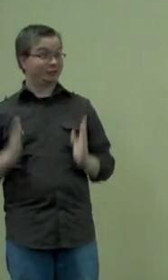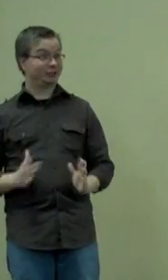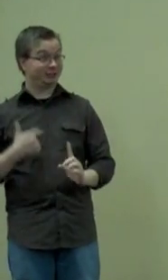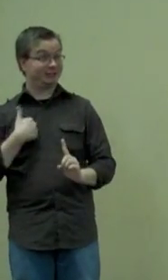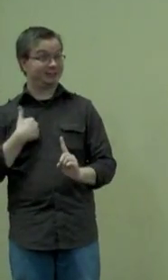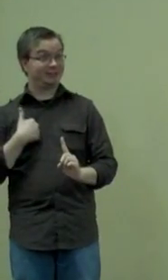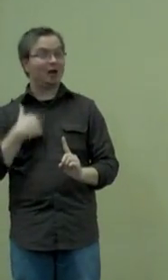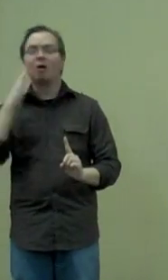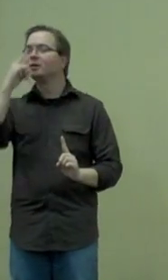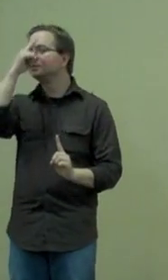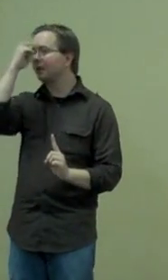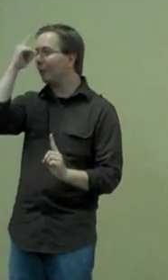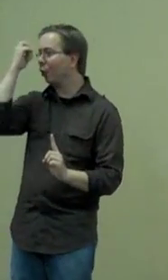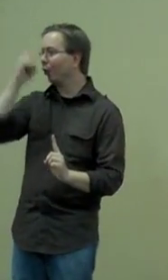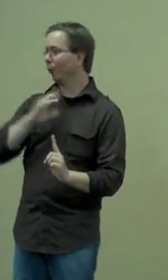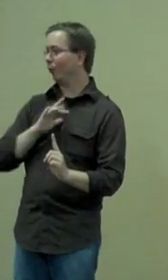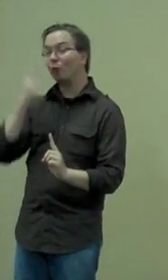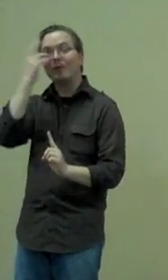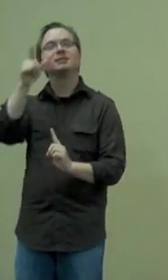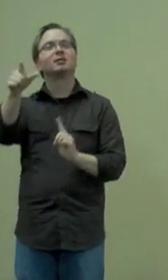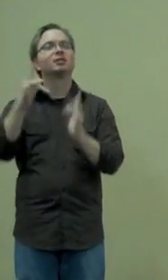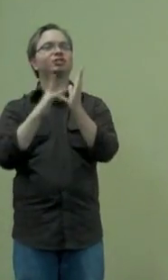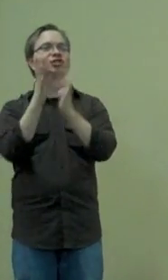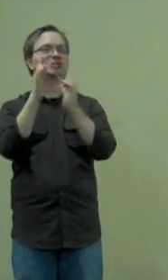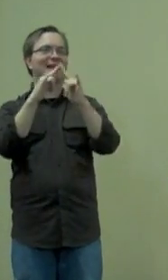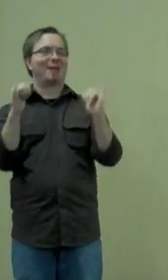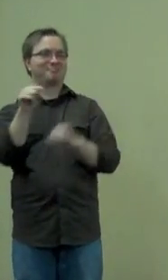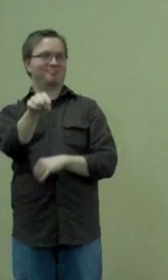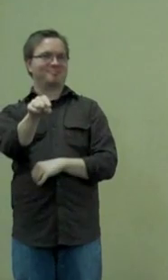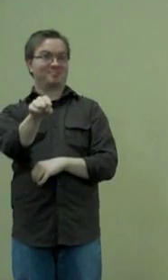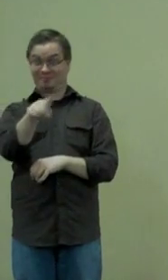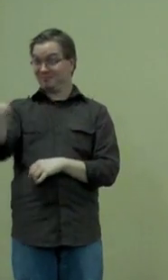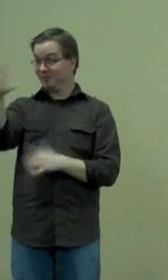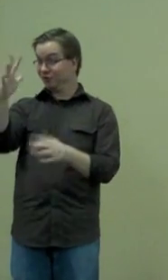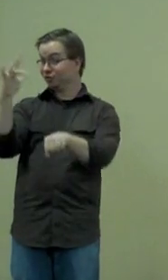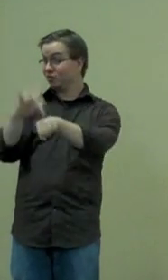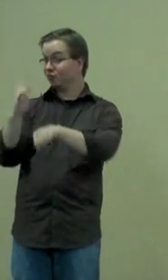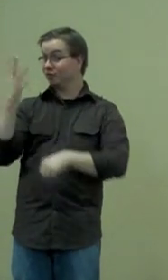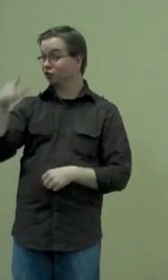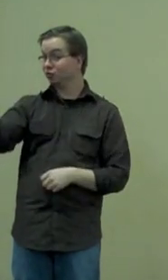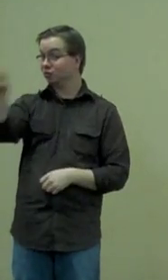as summertime because summertime is time for Jesus Camp, OK? Now I don't know if any of you guys have been to Jesus Camp, but if you go,